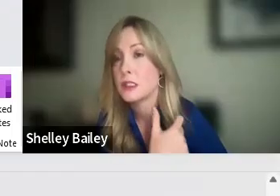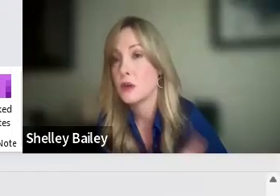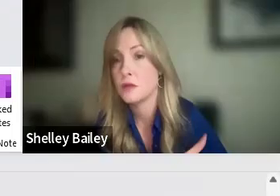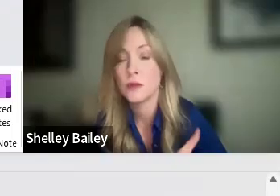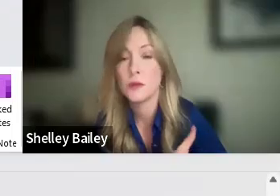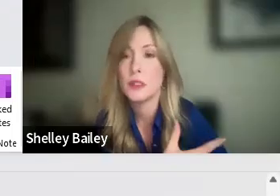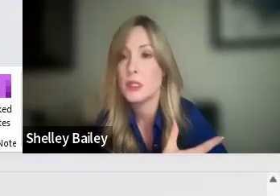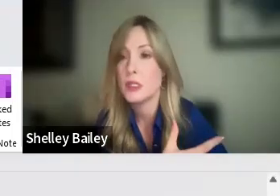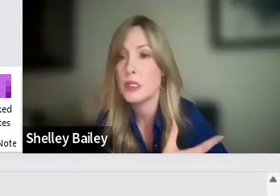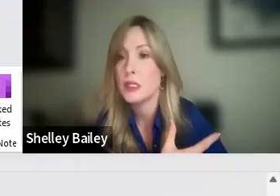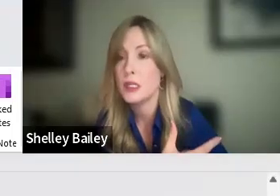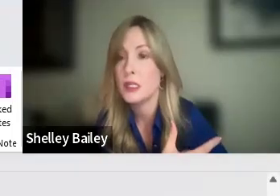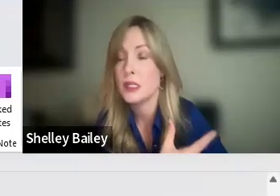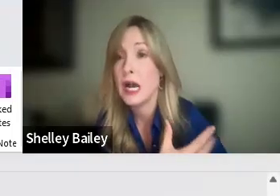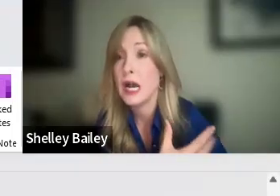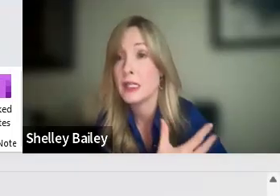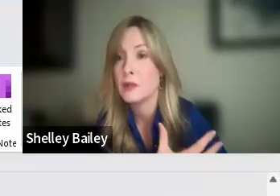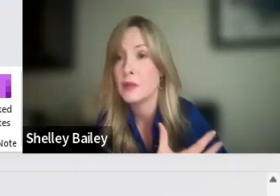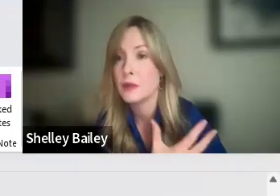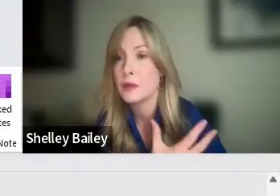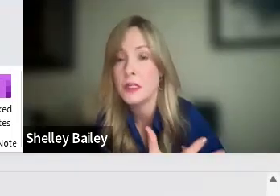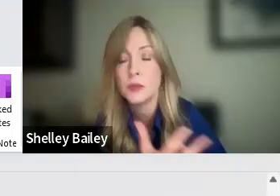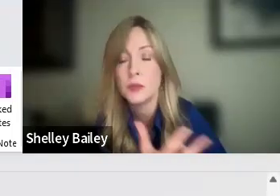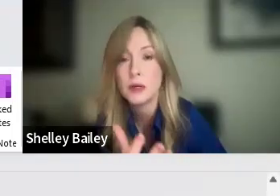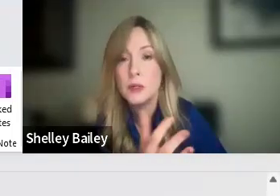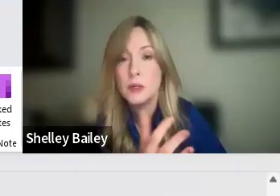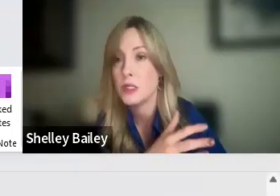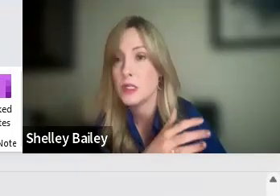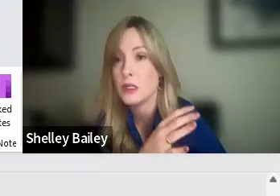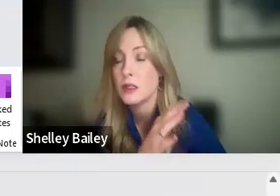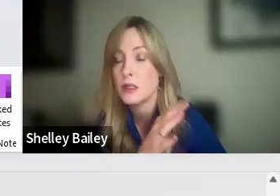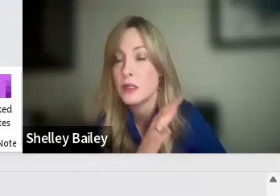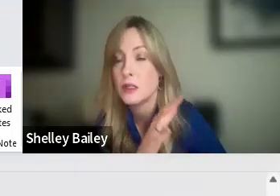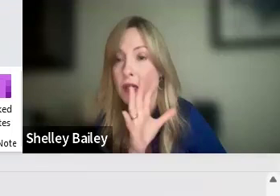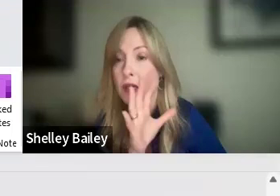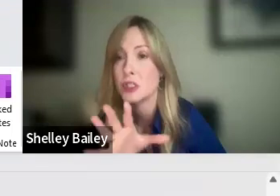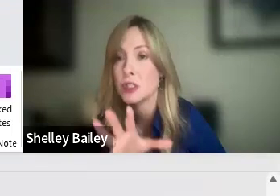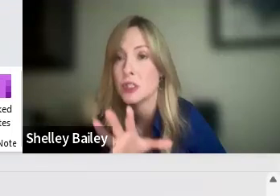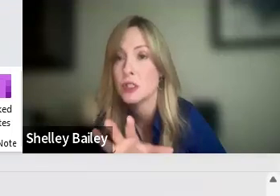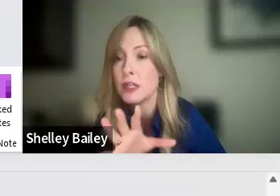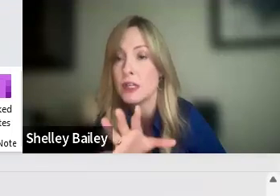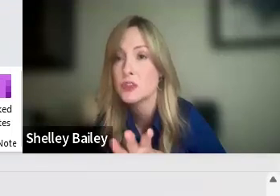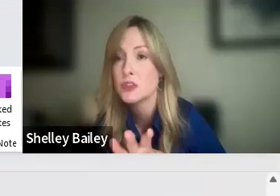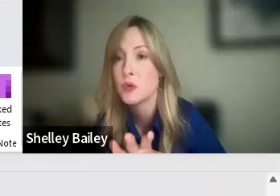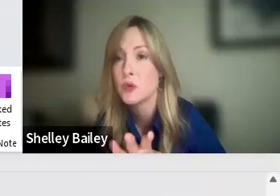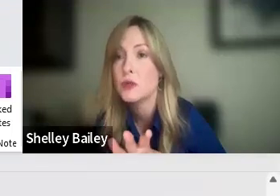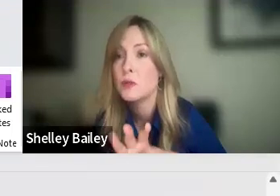It's on formulary and it's highly rebated, but that would not be that picture of that story